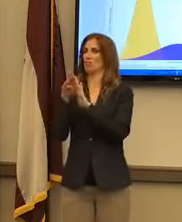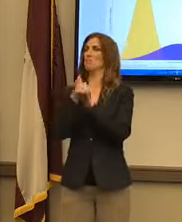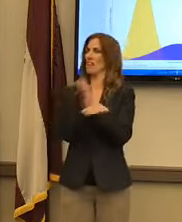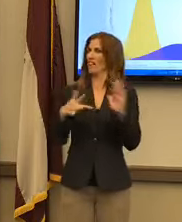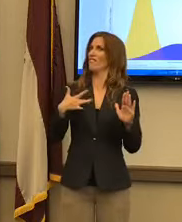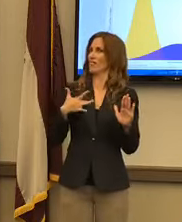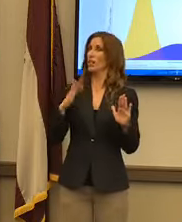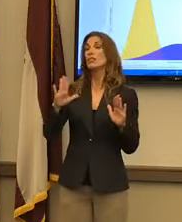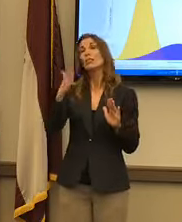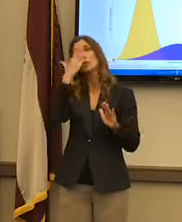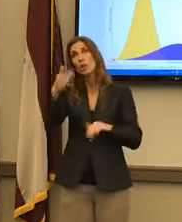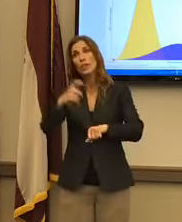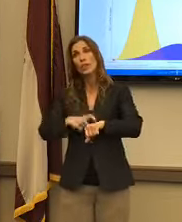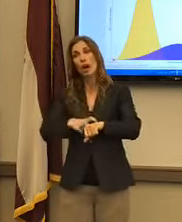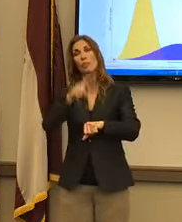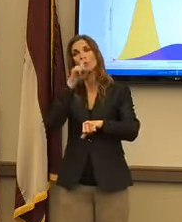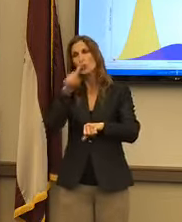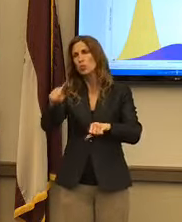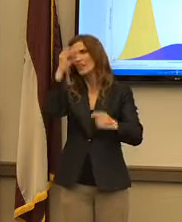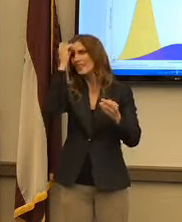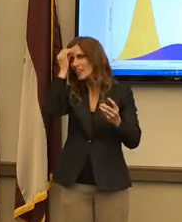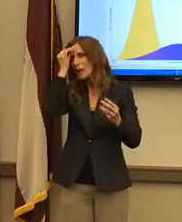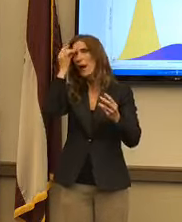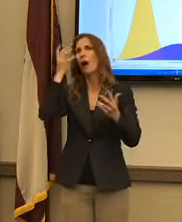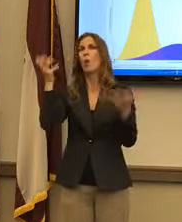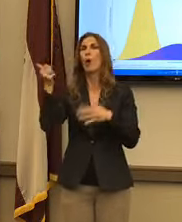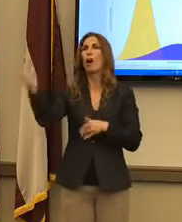good time to really start thinking about what are you going to do differently